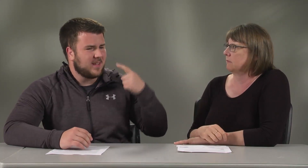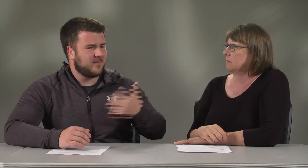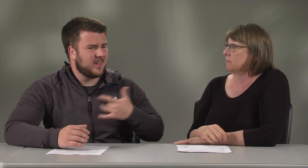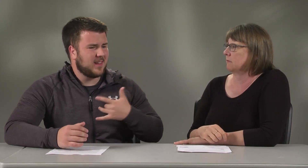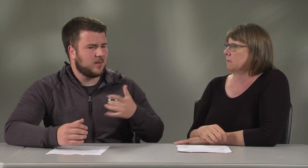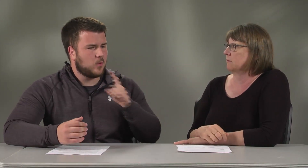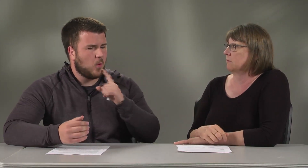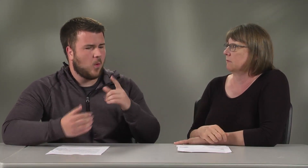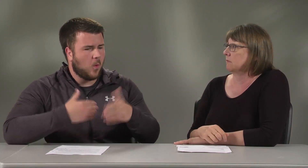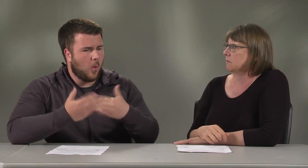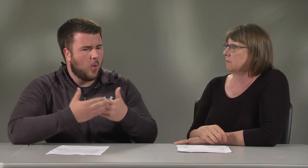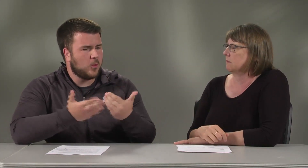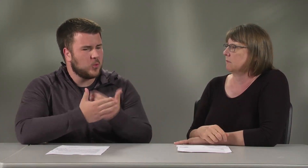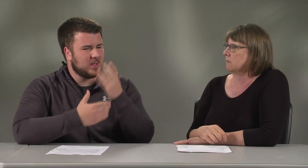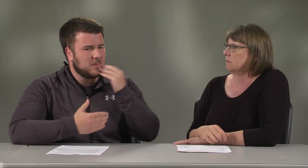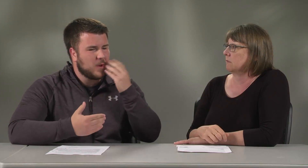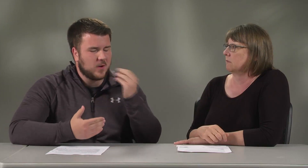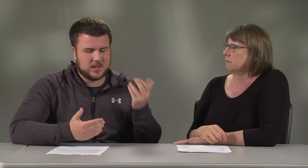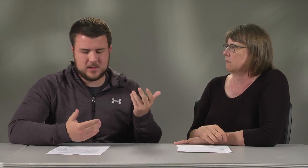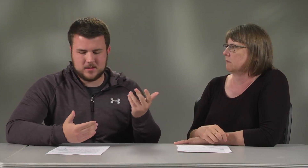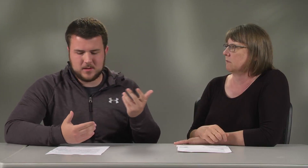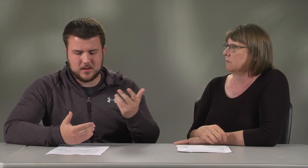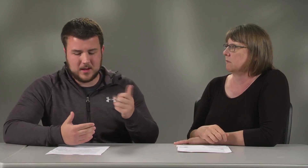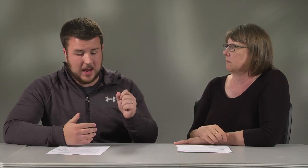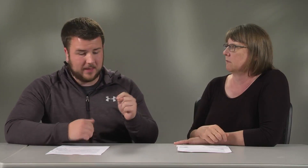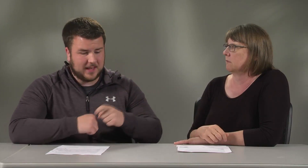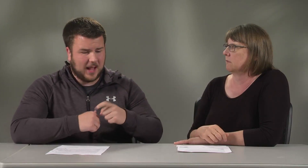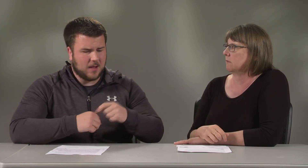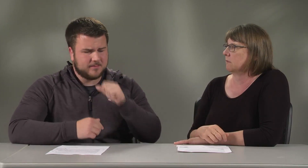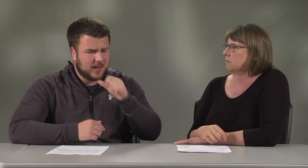Well, that was really a crazy feeling. It was a new experience for me.